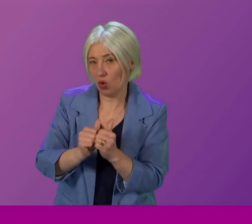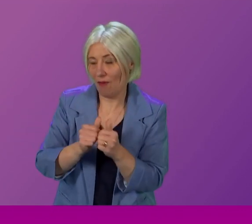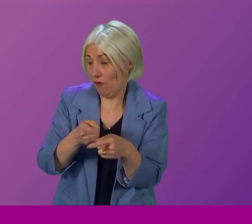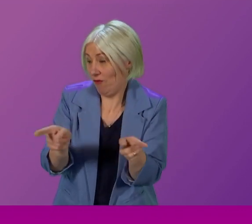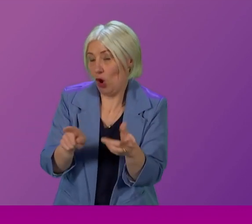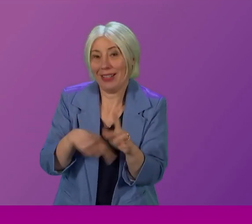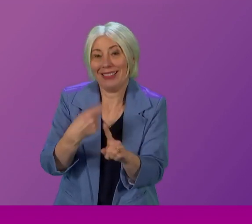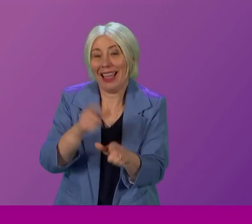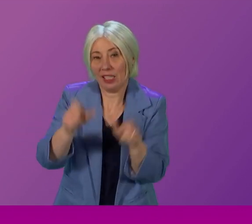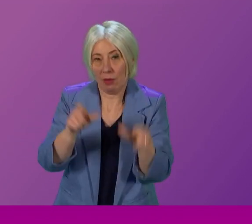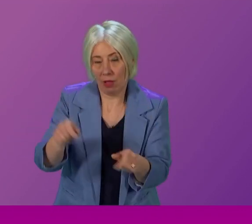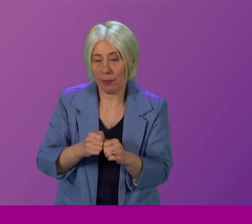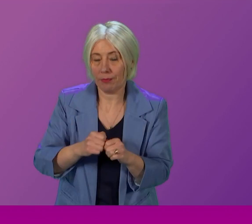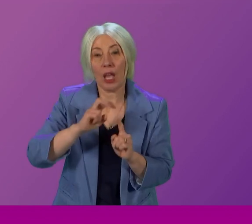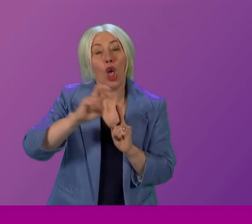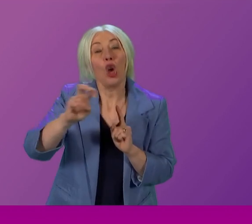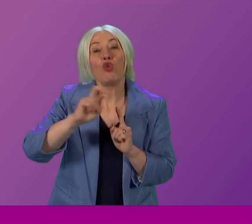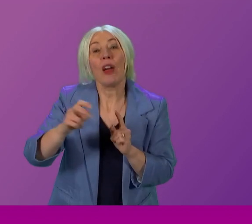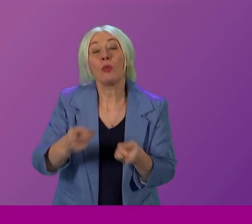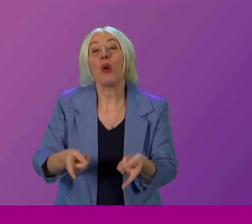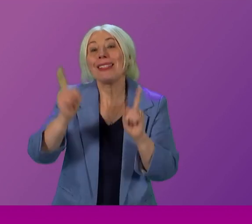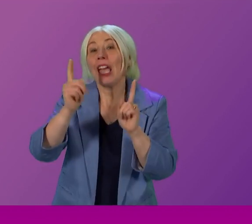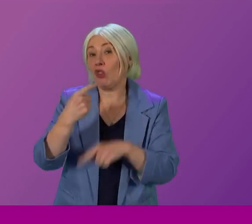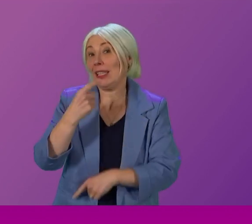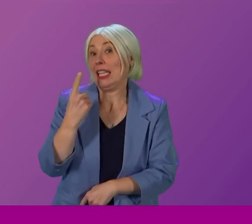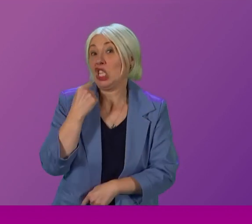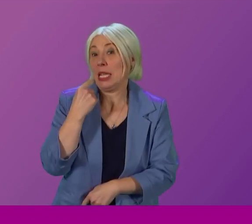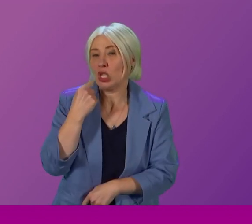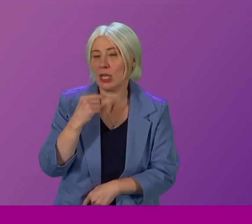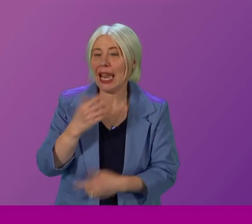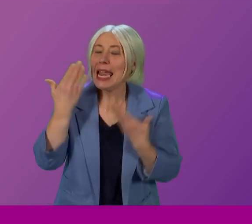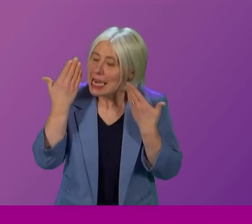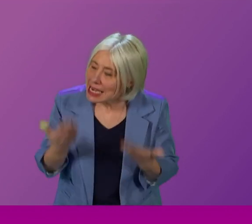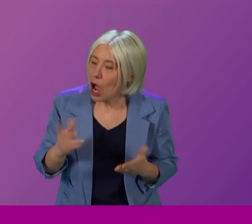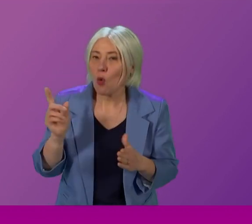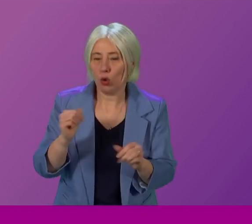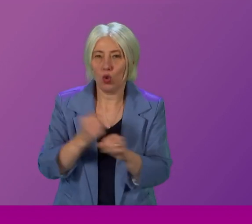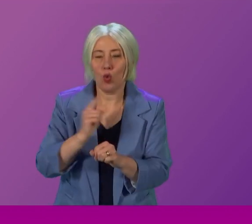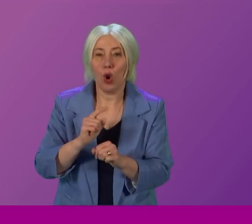As the transport secretary set out yesterday, steps will now be taken by Transport Scotland